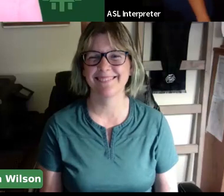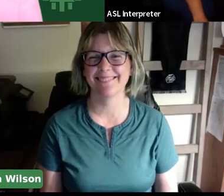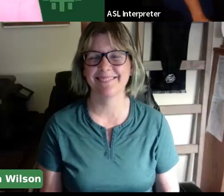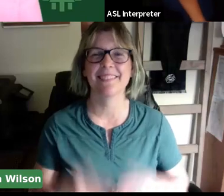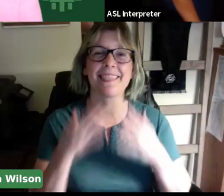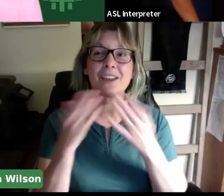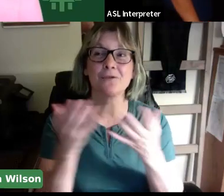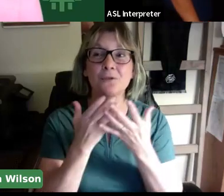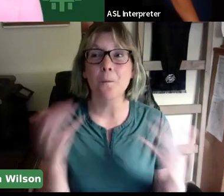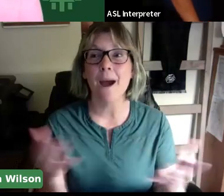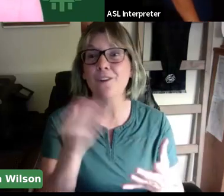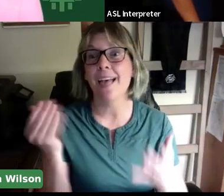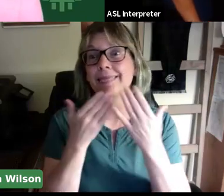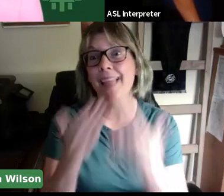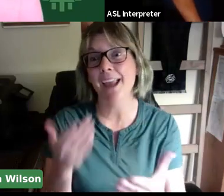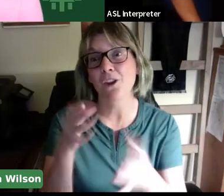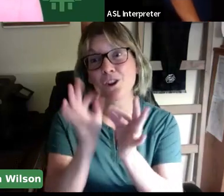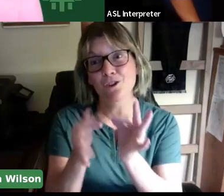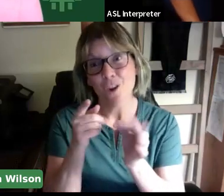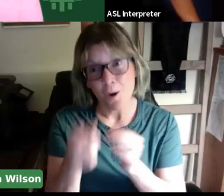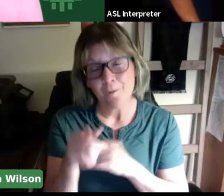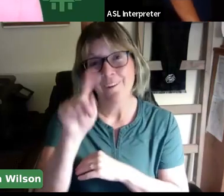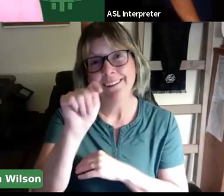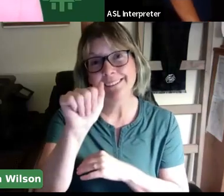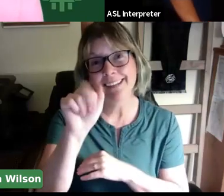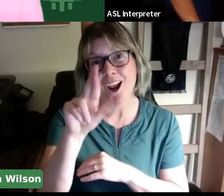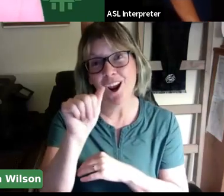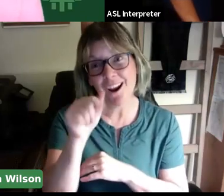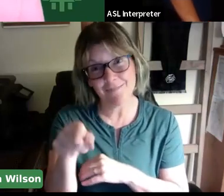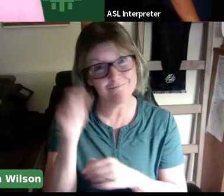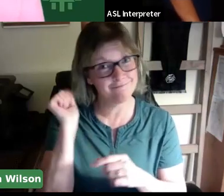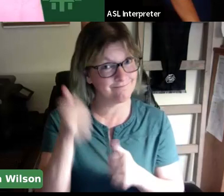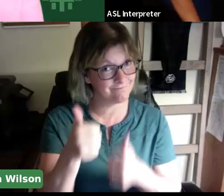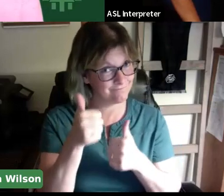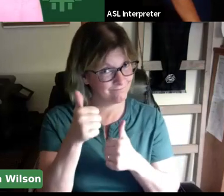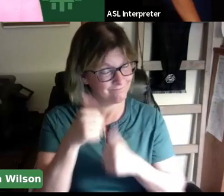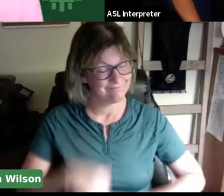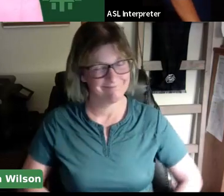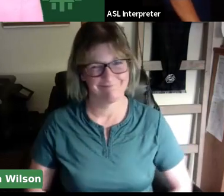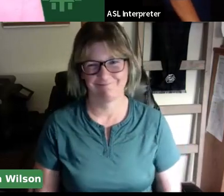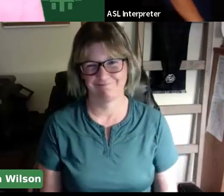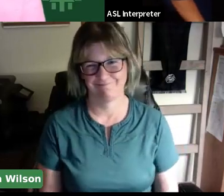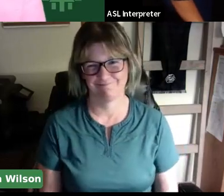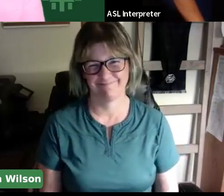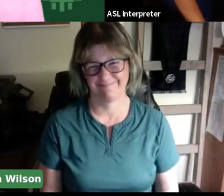Well, and thank you so much and thank you to the interpreter, Terra here. Really appreciate